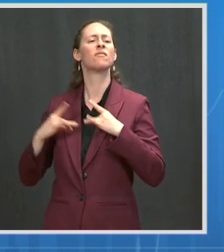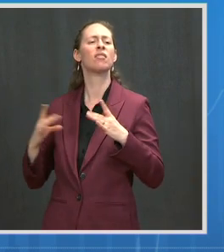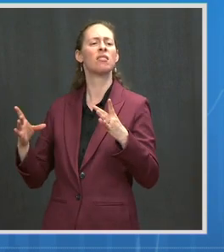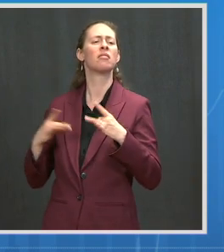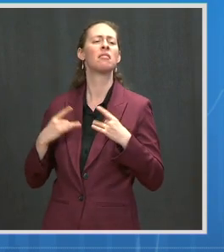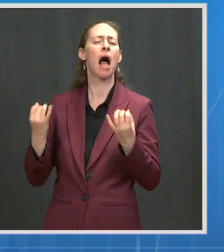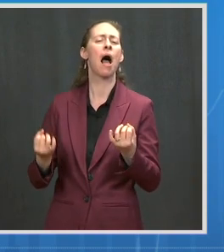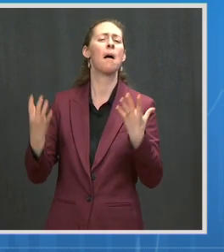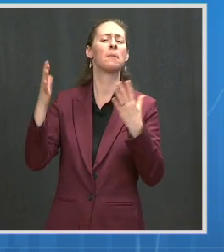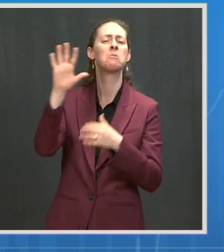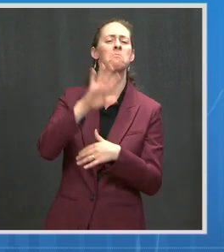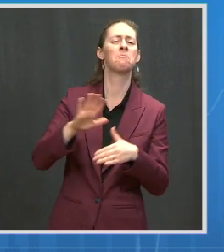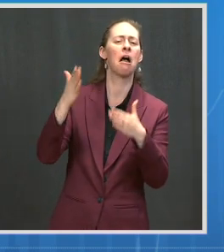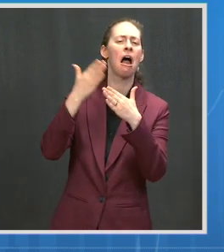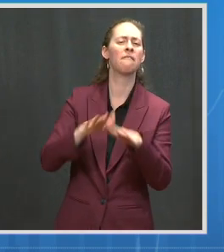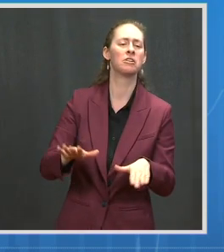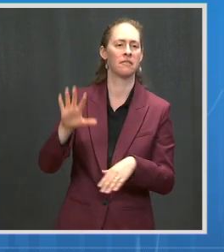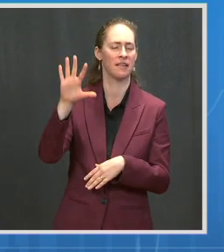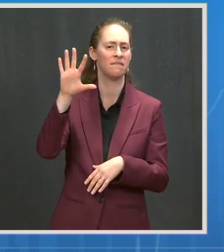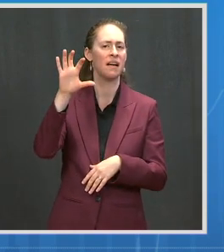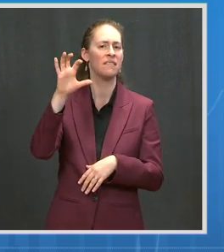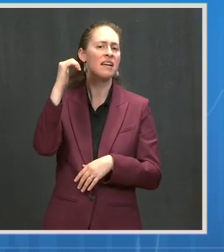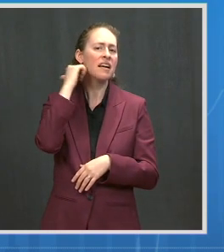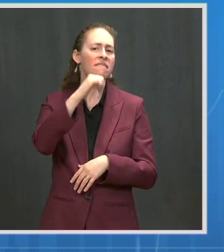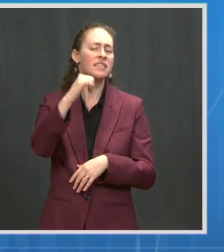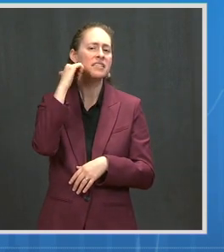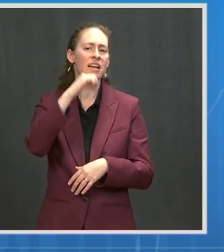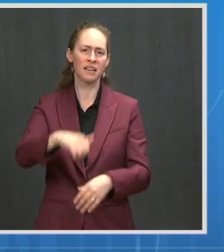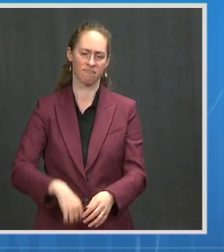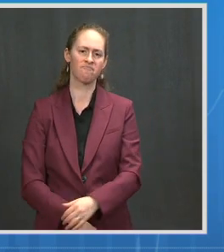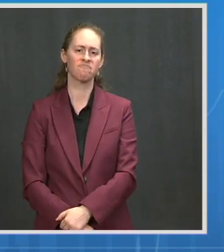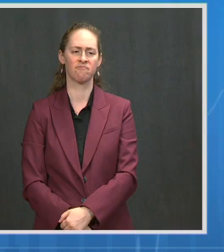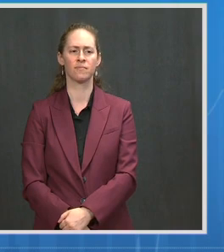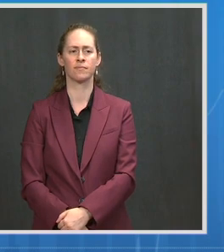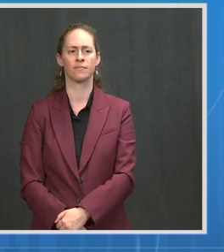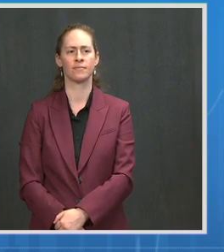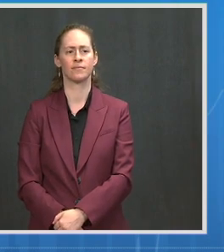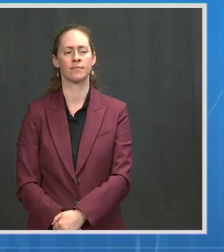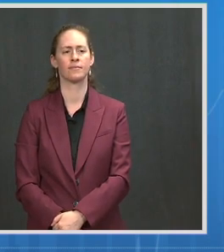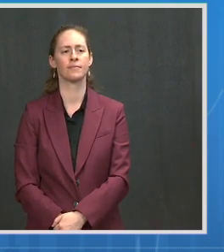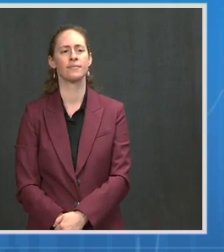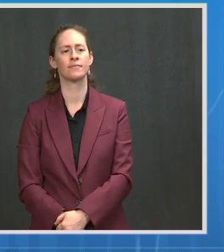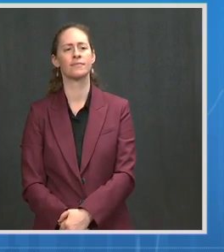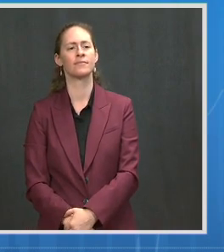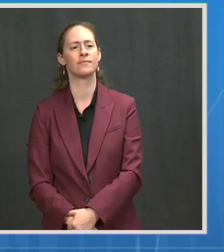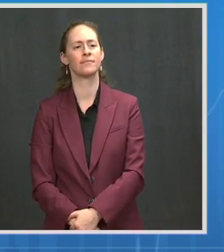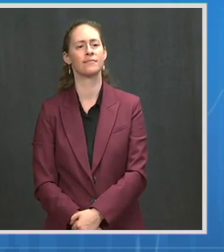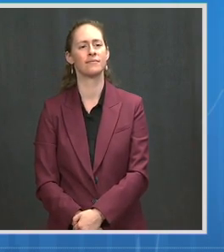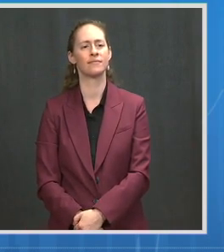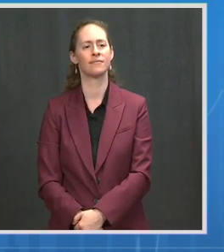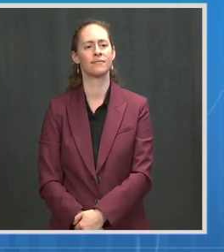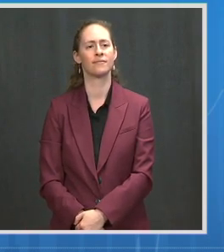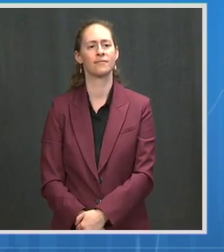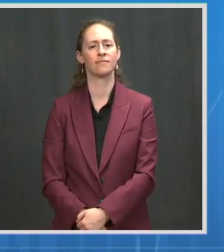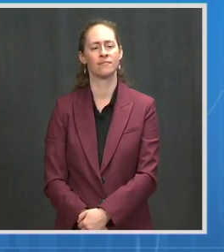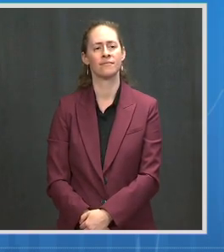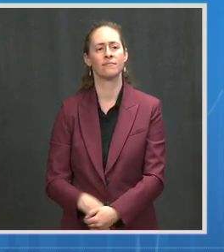was this low was in March 2020 -- essentially, since the pandemic began in large parts of the United States.